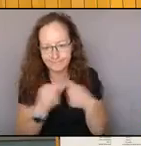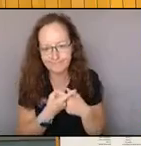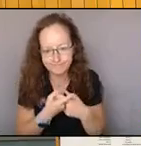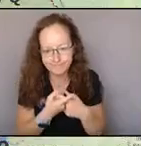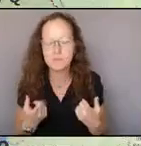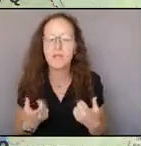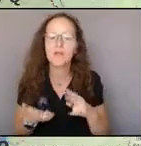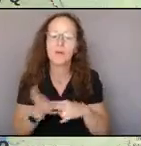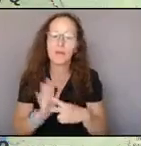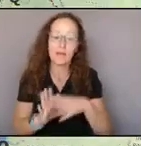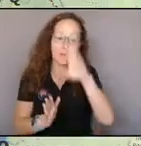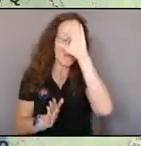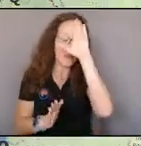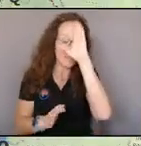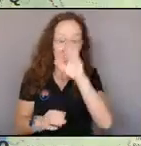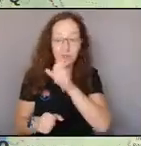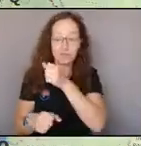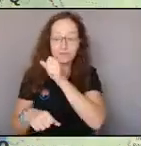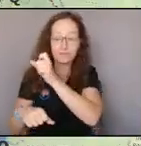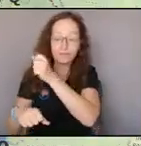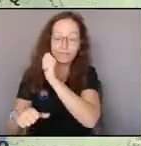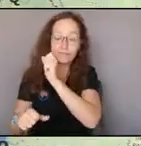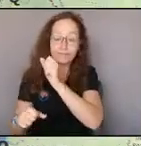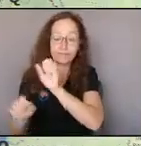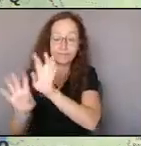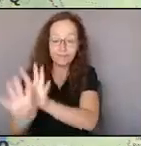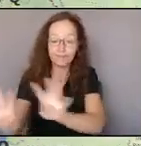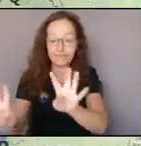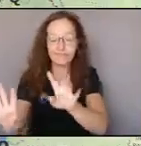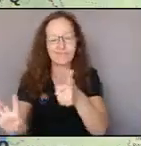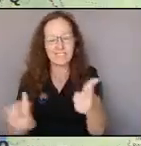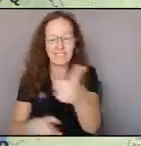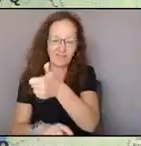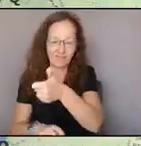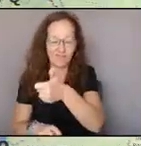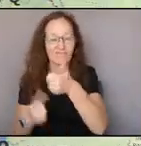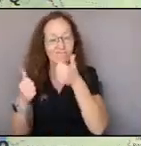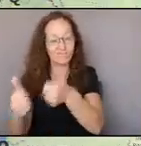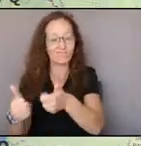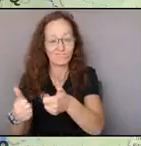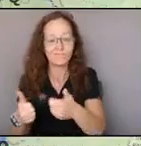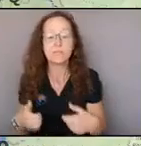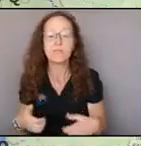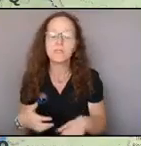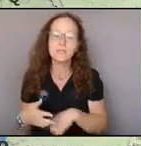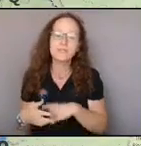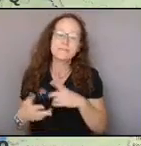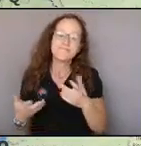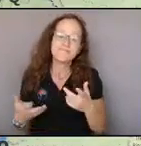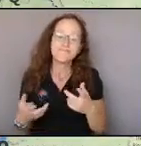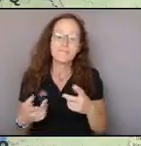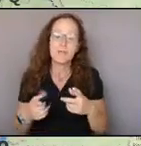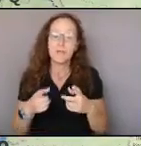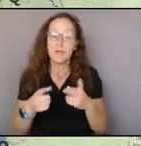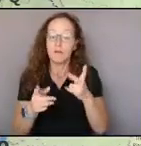AND STARTED TO SEE THE WIND STRAIGHT OUT OF THE WEST, GUSTING UP INTO 30 MILES PER HOUR RANGE.